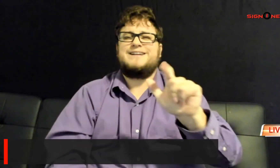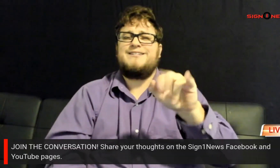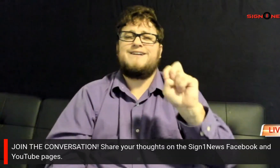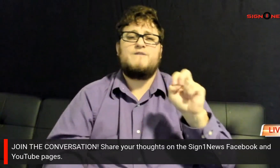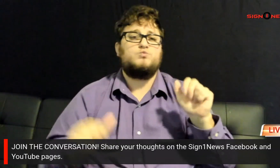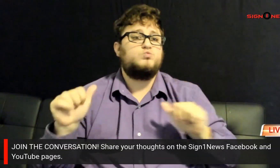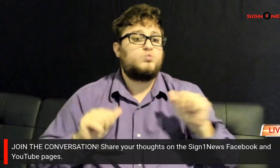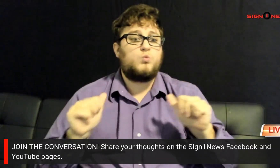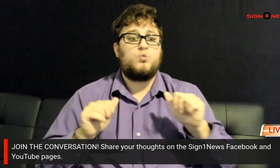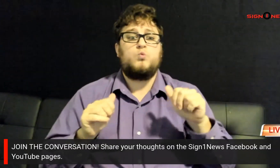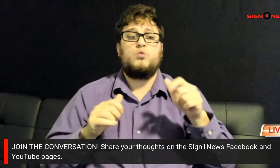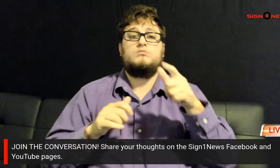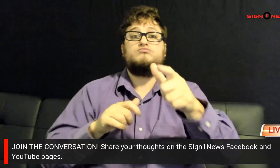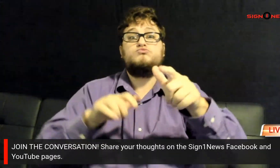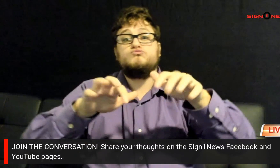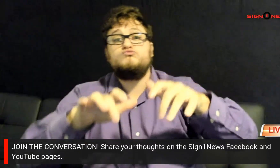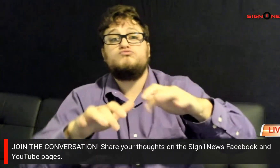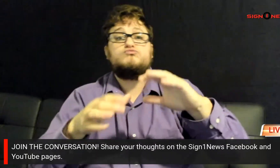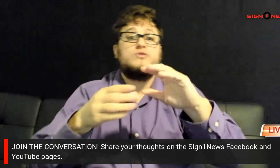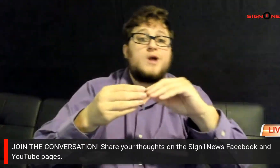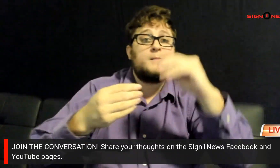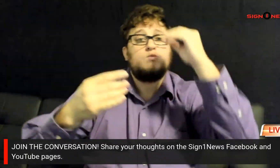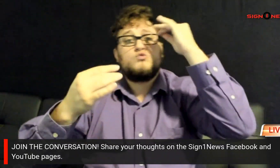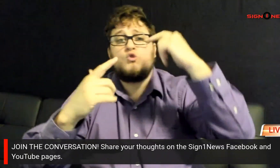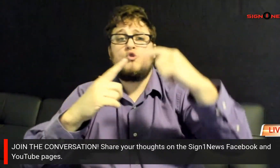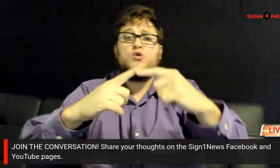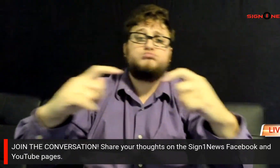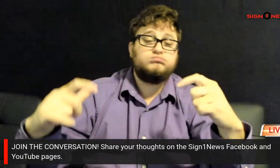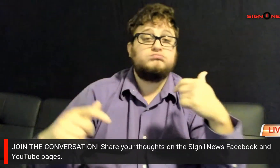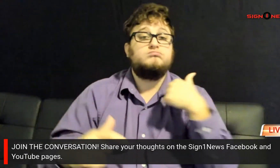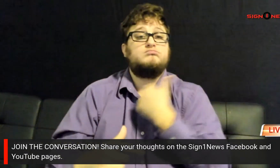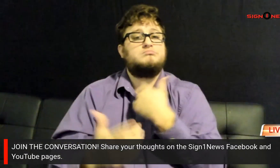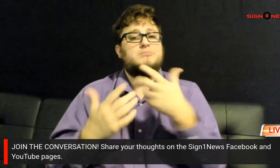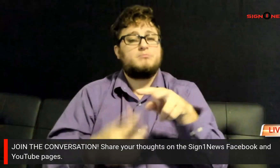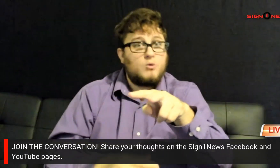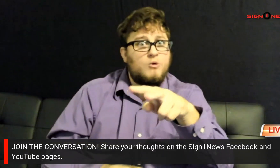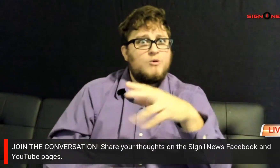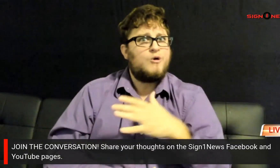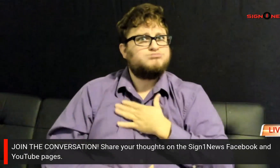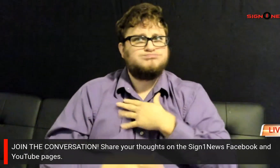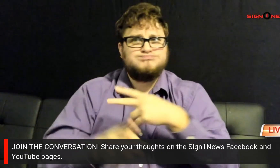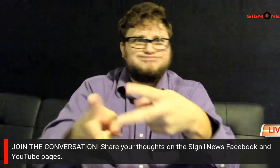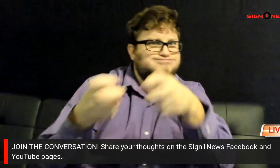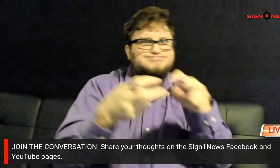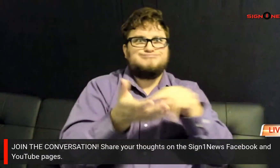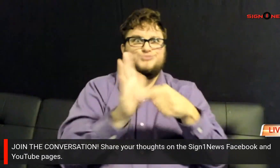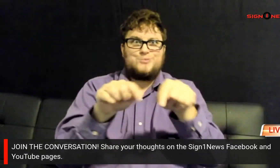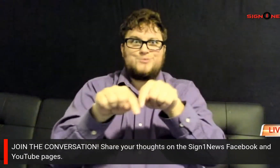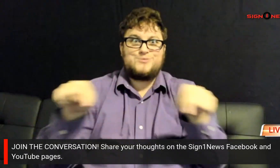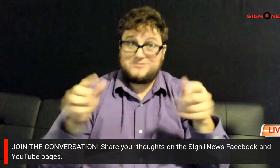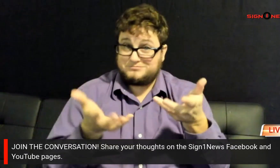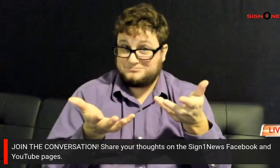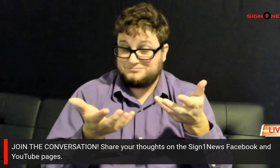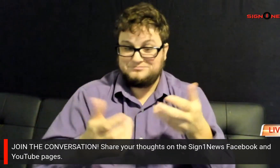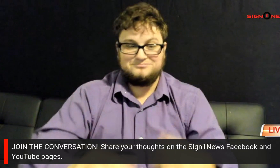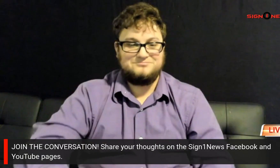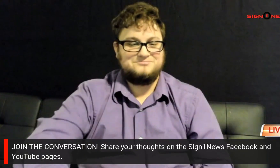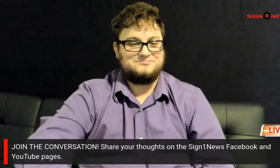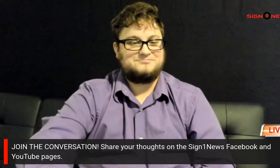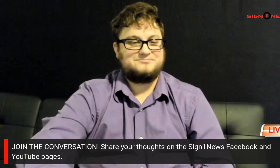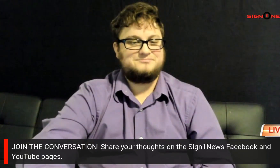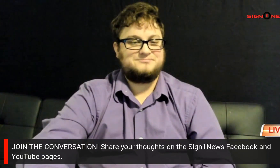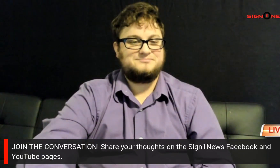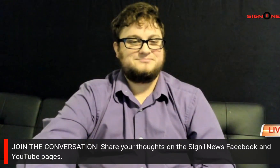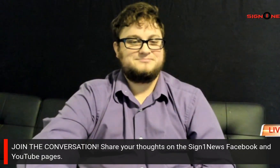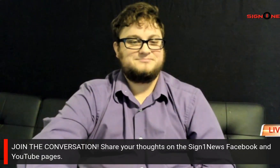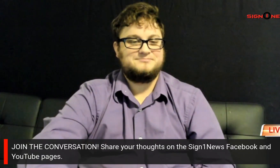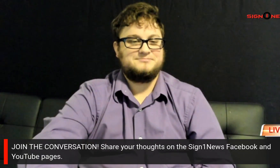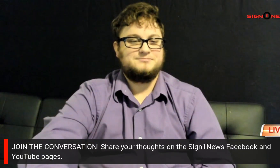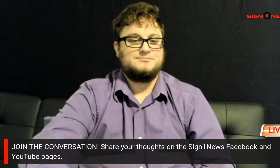at any time during any of the live shows we might even share your comment a big thank